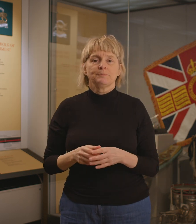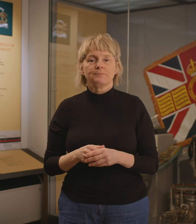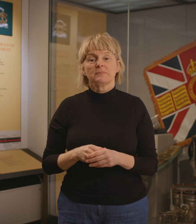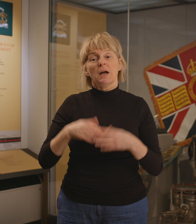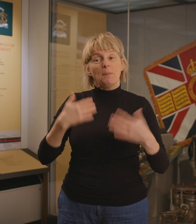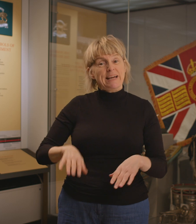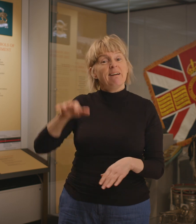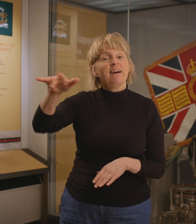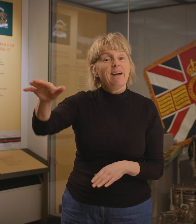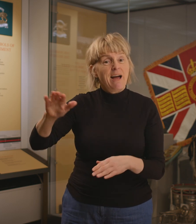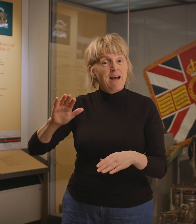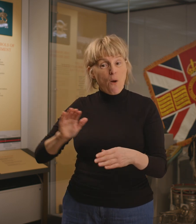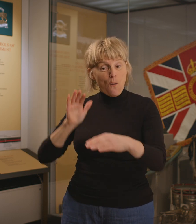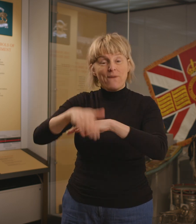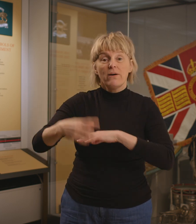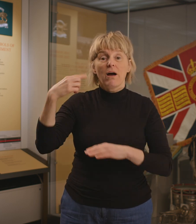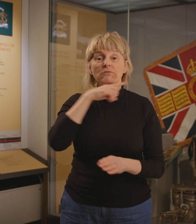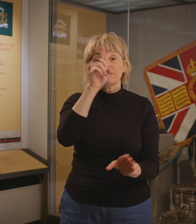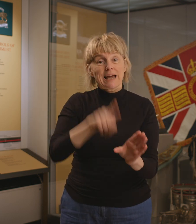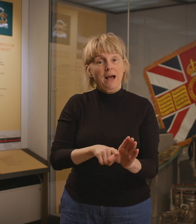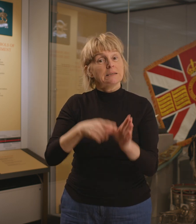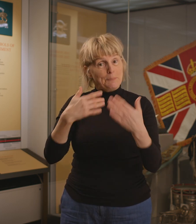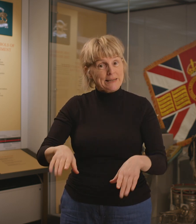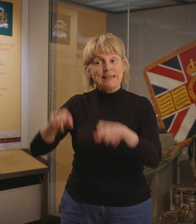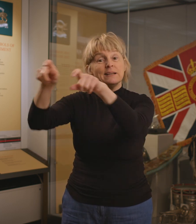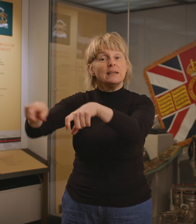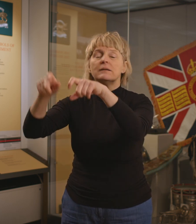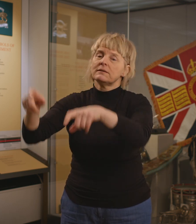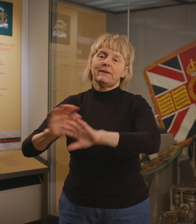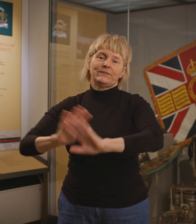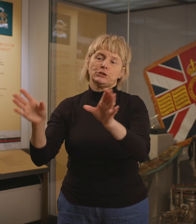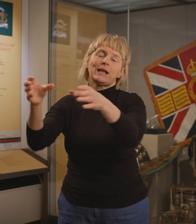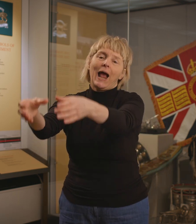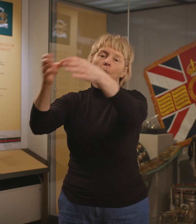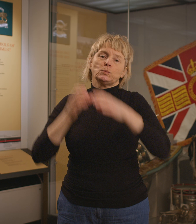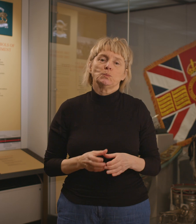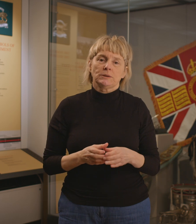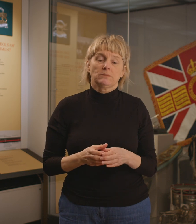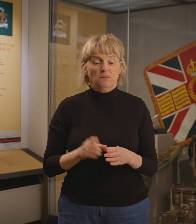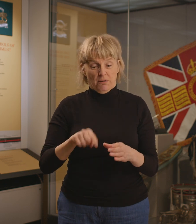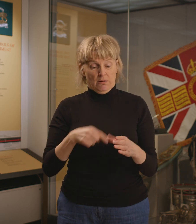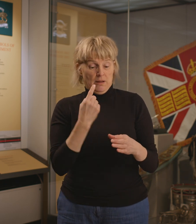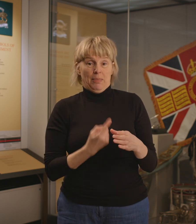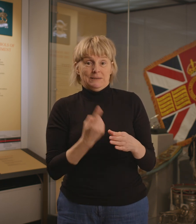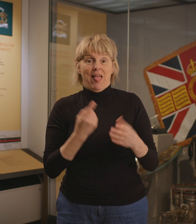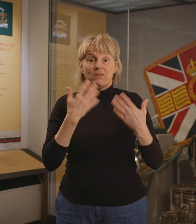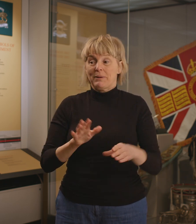This included The Royal Leicestershire Regiment who’d had a presence in India for over 100 years.